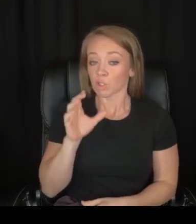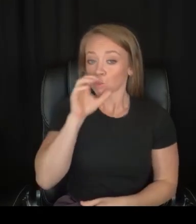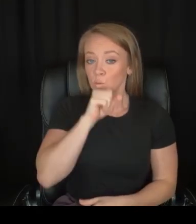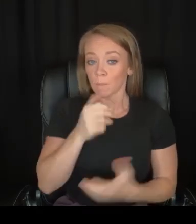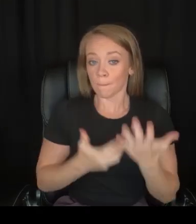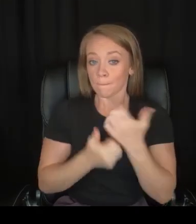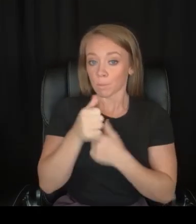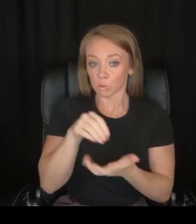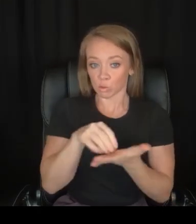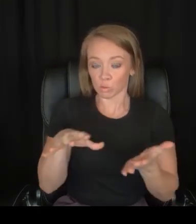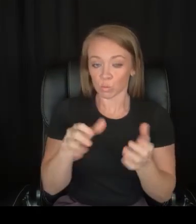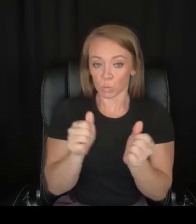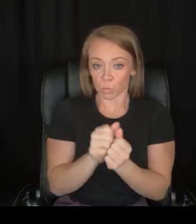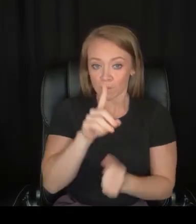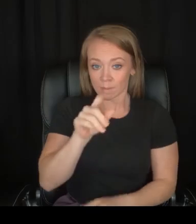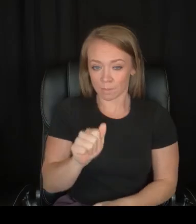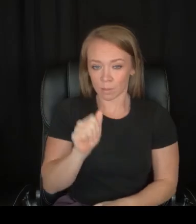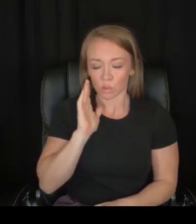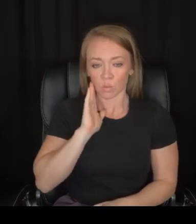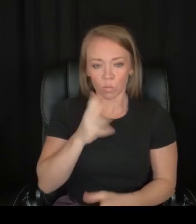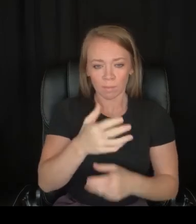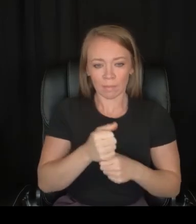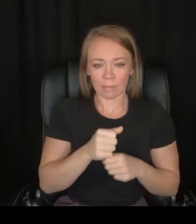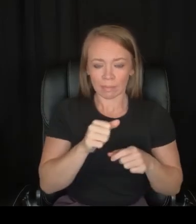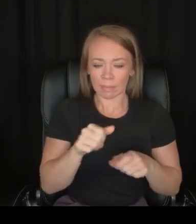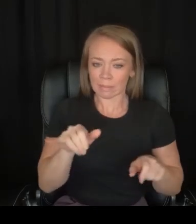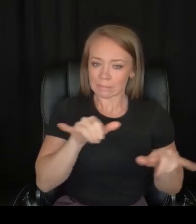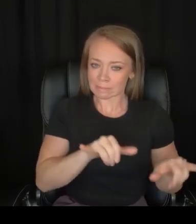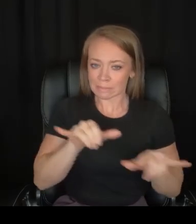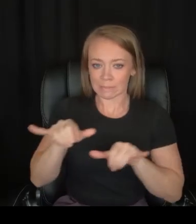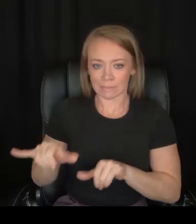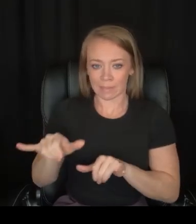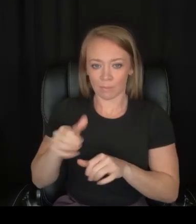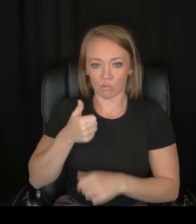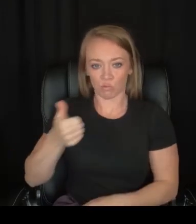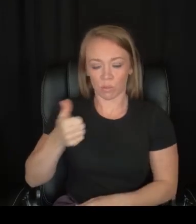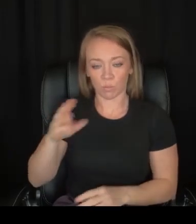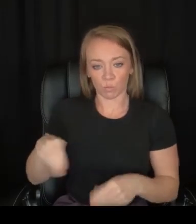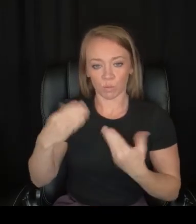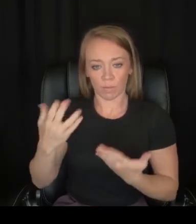students with disabilities will receive the same transportation provided to non